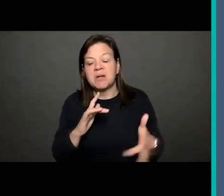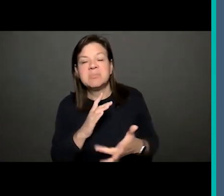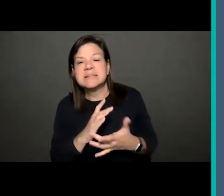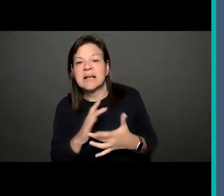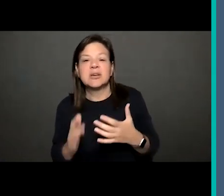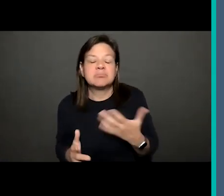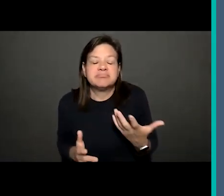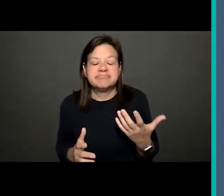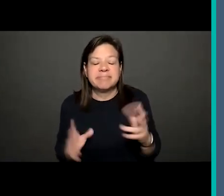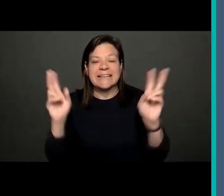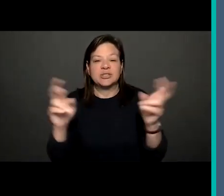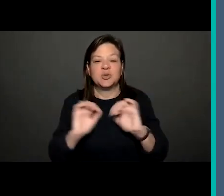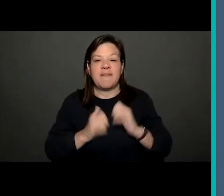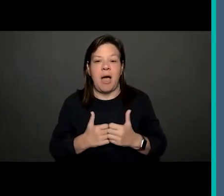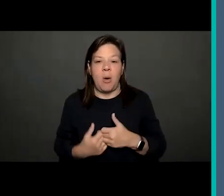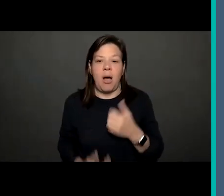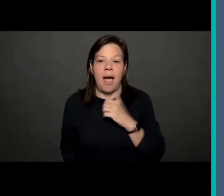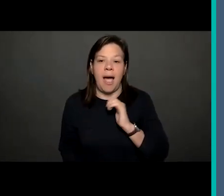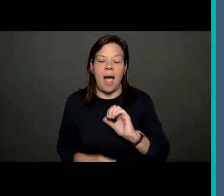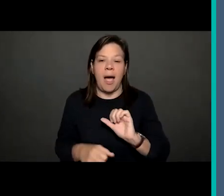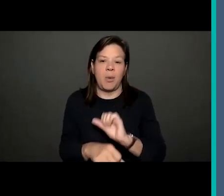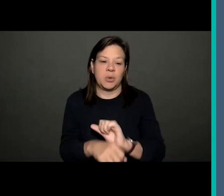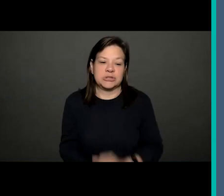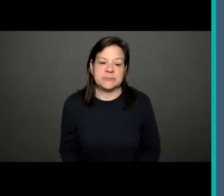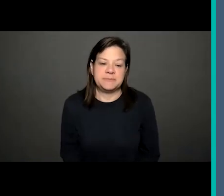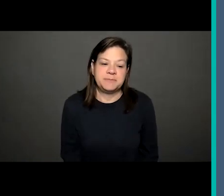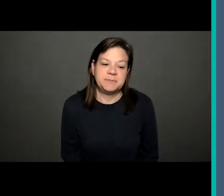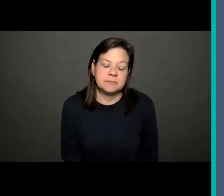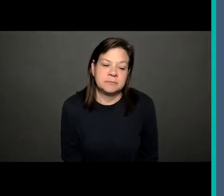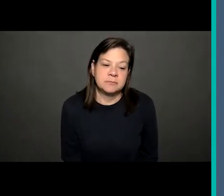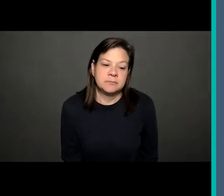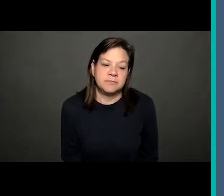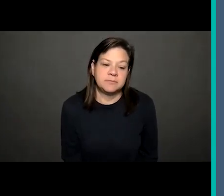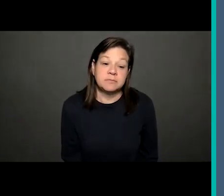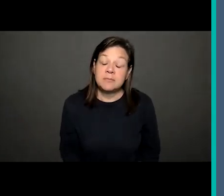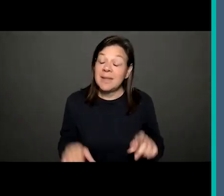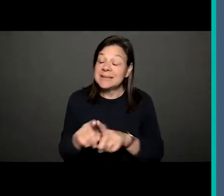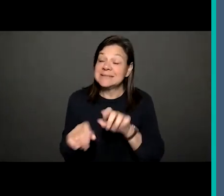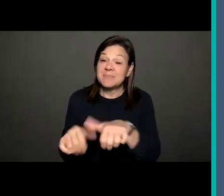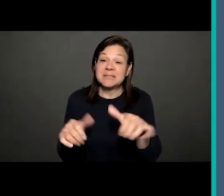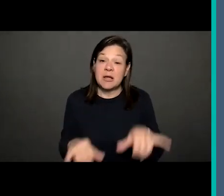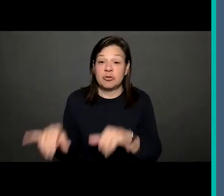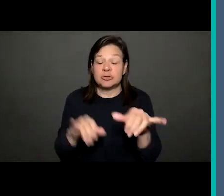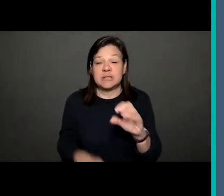TECHNICALITY OF HOW IT WORKS. AND JUST LIKE STANDARD OBJECTS AND CREATE CUSTOM LABELS.